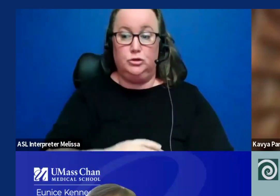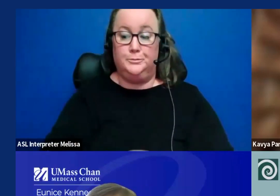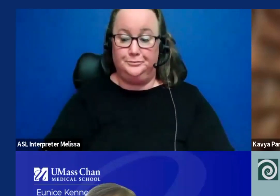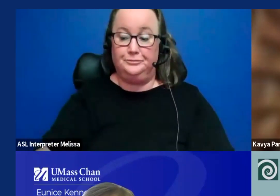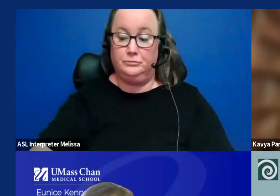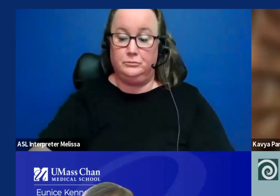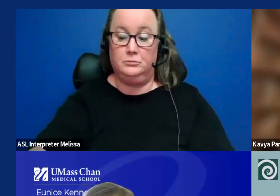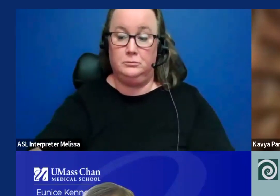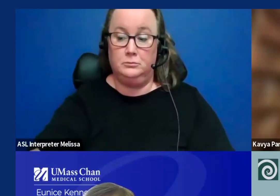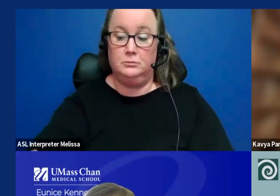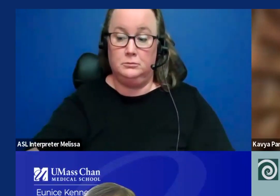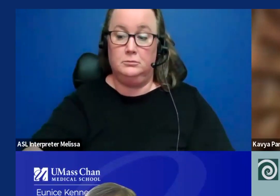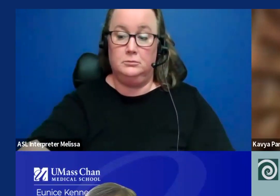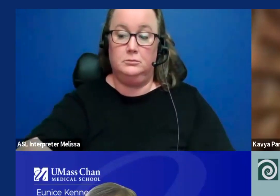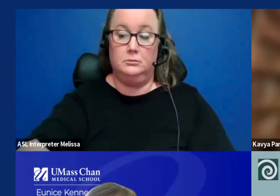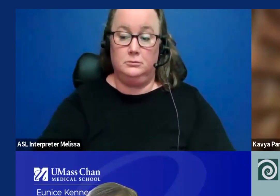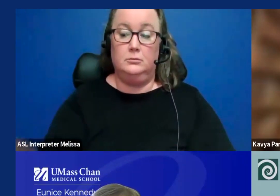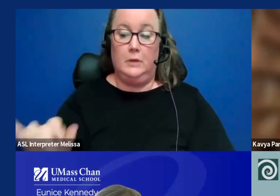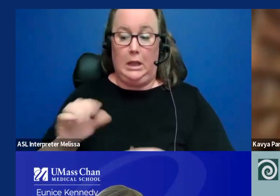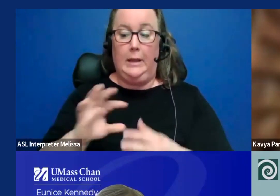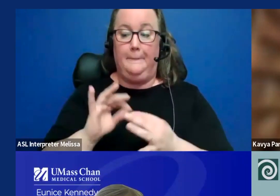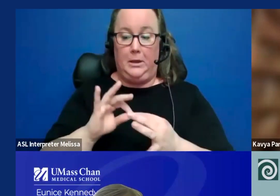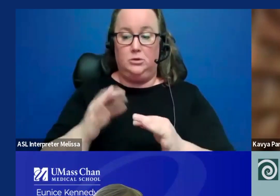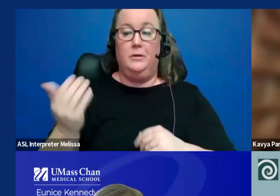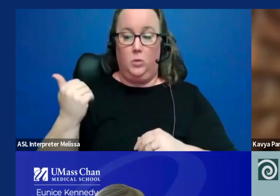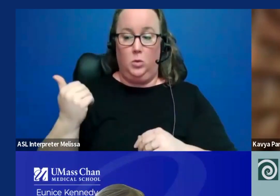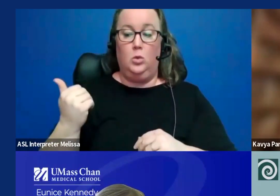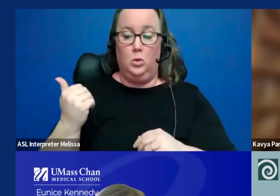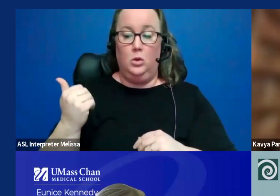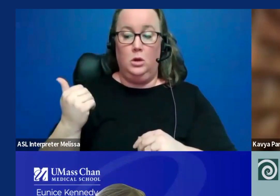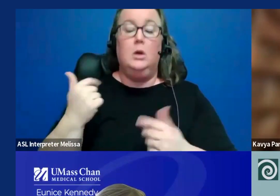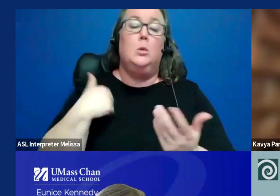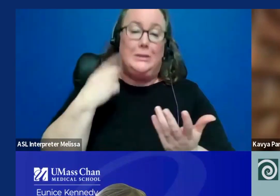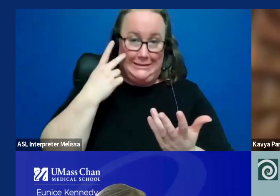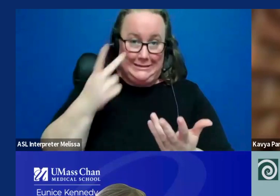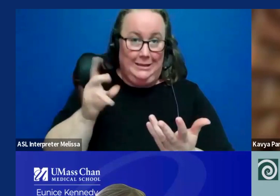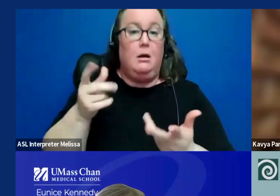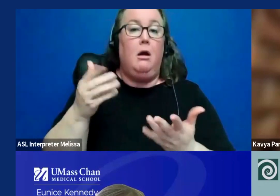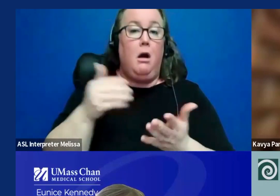oftentimes that is what we see for parents with more stigmatized disabilities like